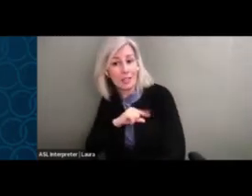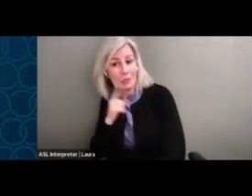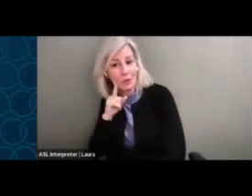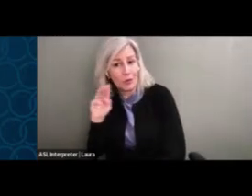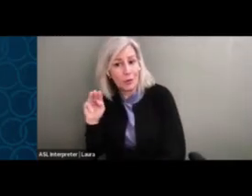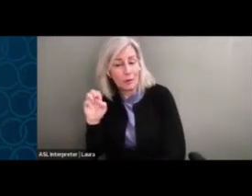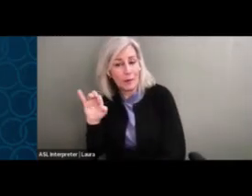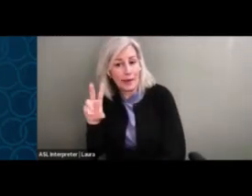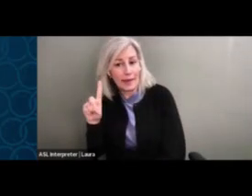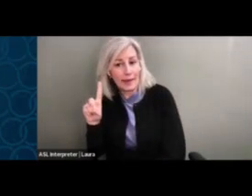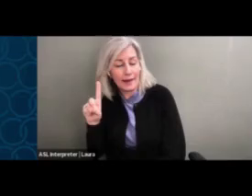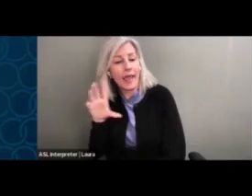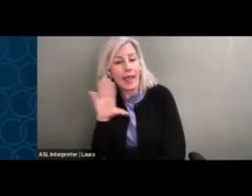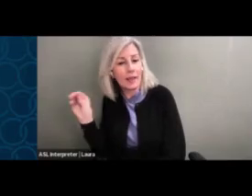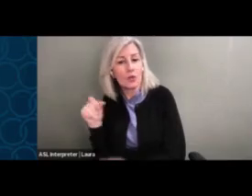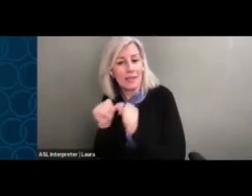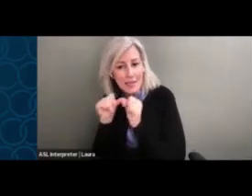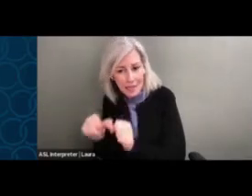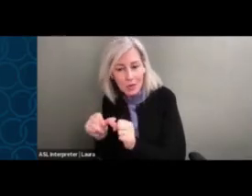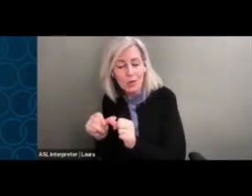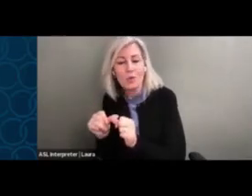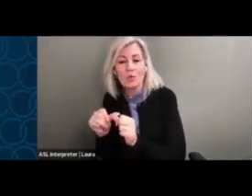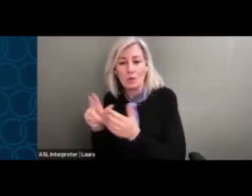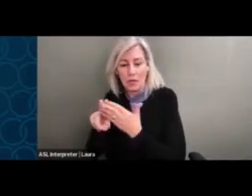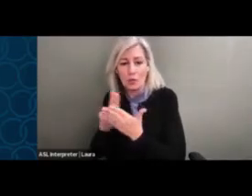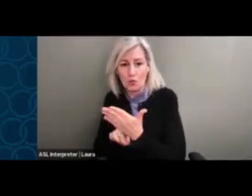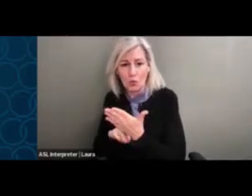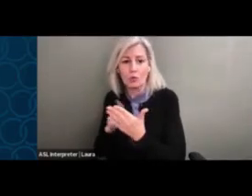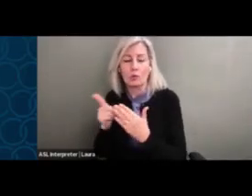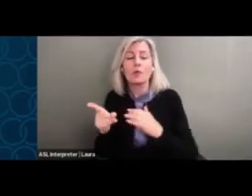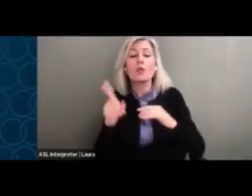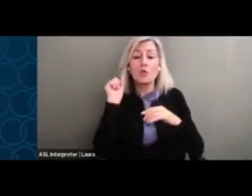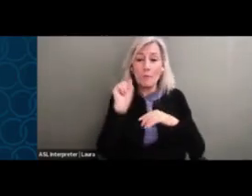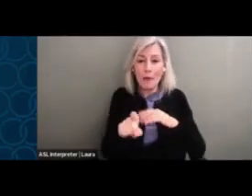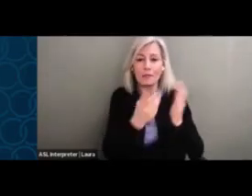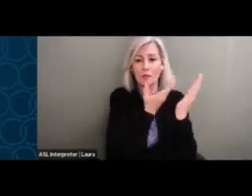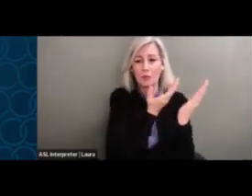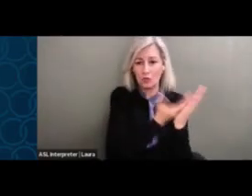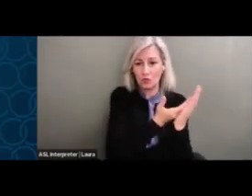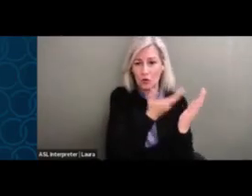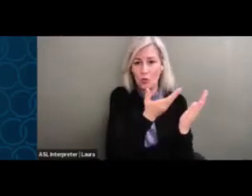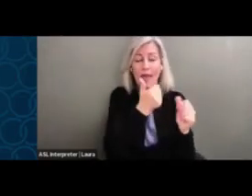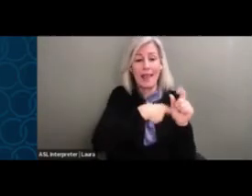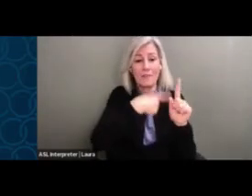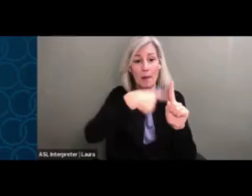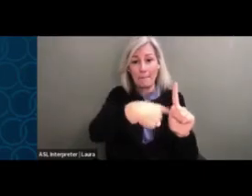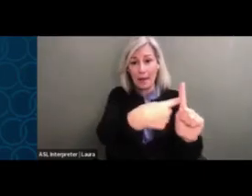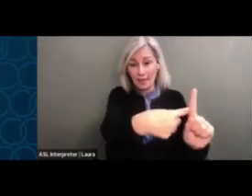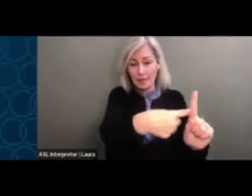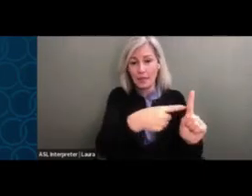For everyone, you have to either show, and this is to be eligible for Medicaid, as well as to continue